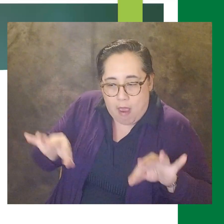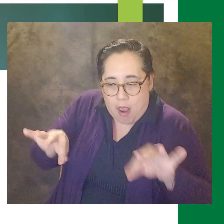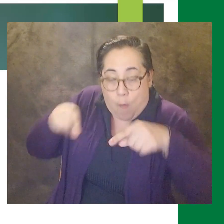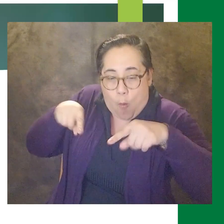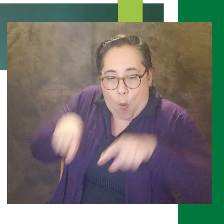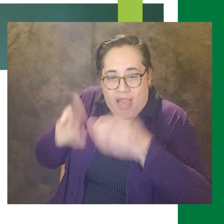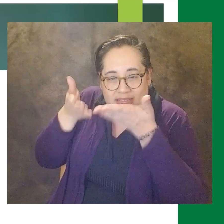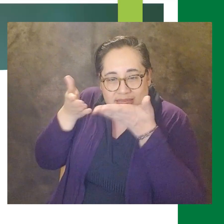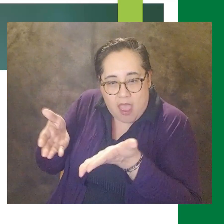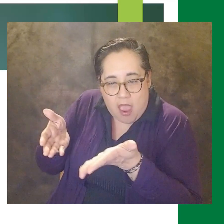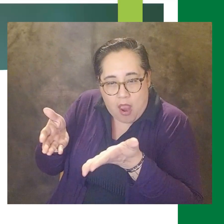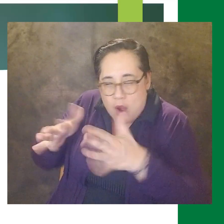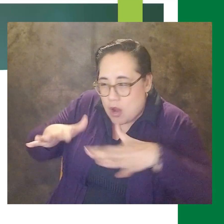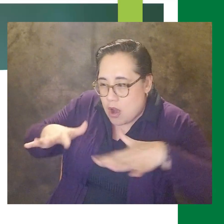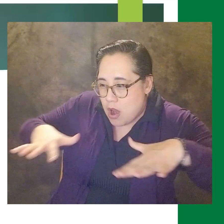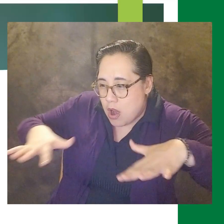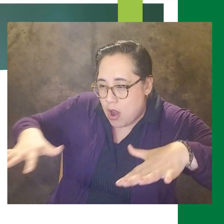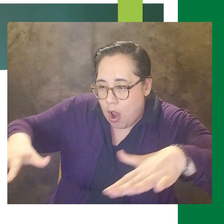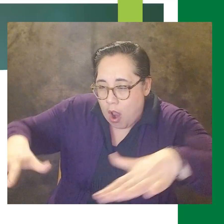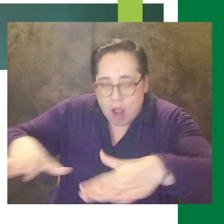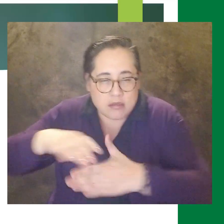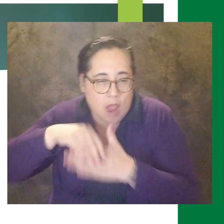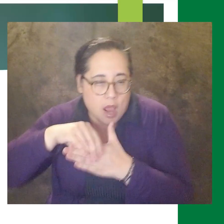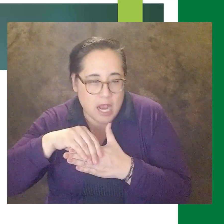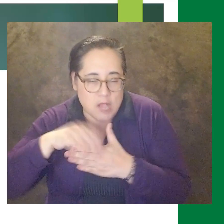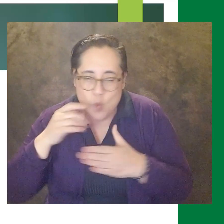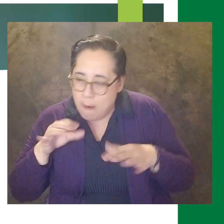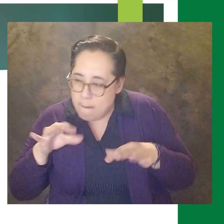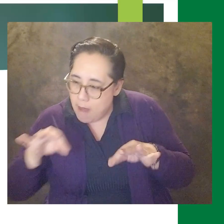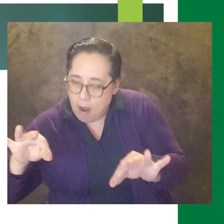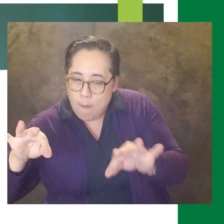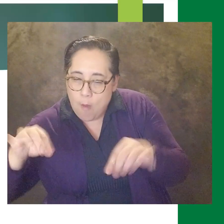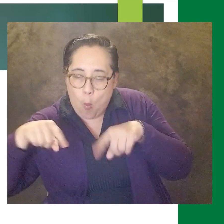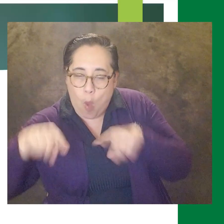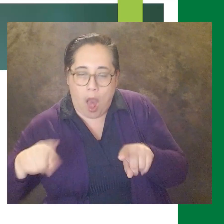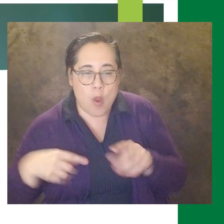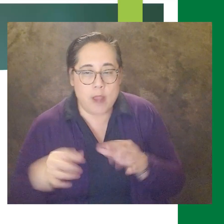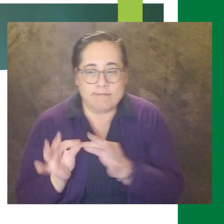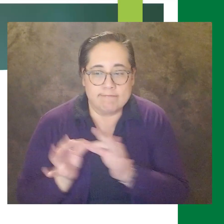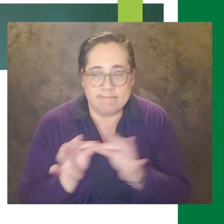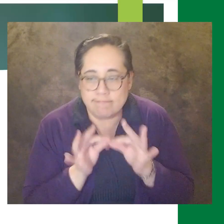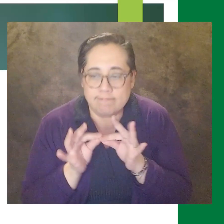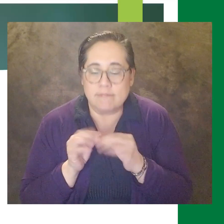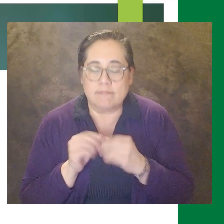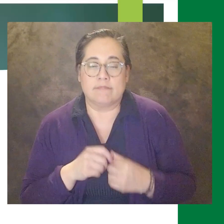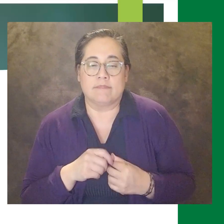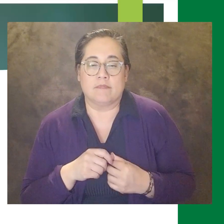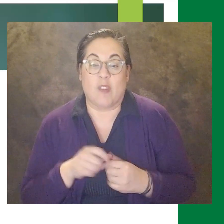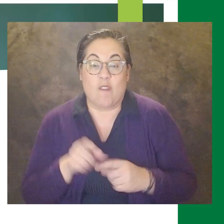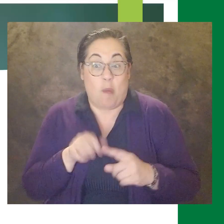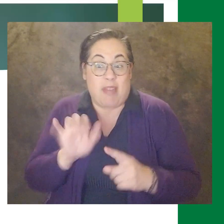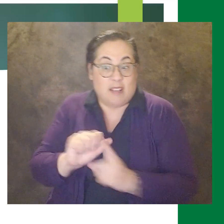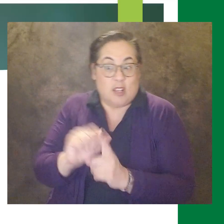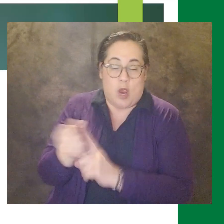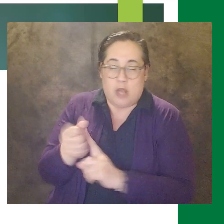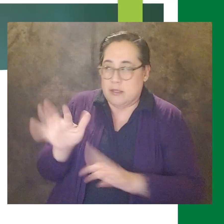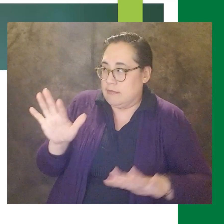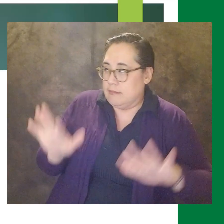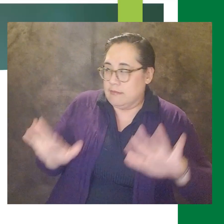the contextual knowledge that we pick up on while ... we're interpreting from the situation, from the context, etc.